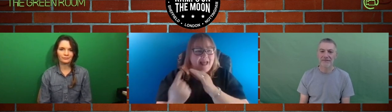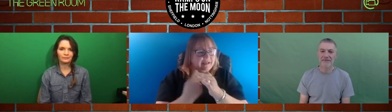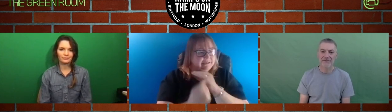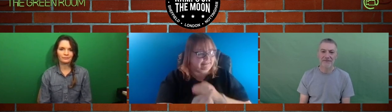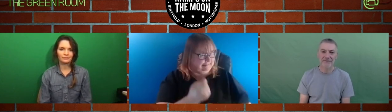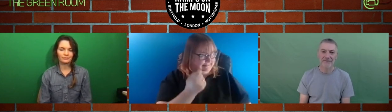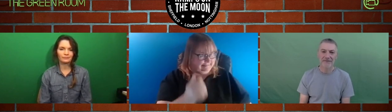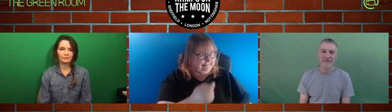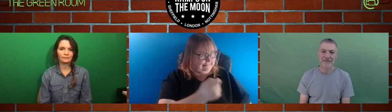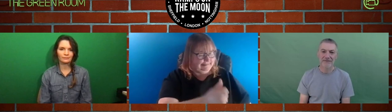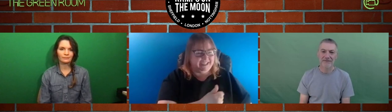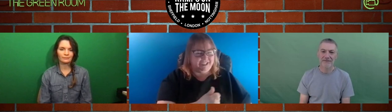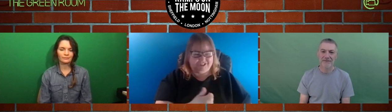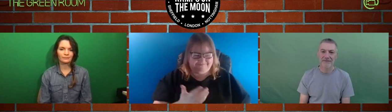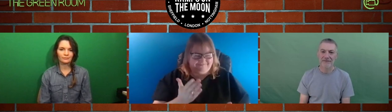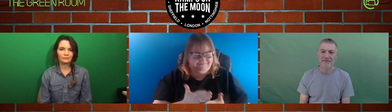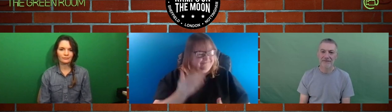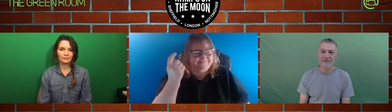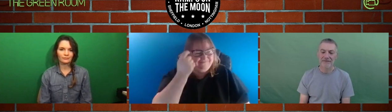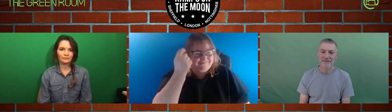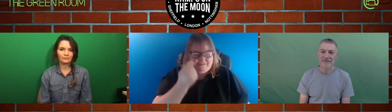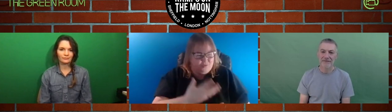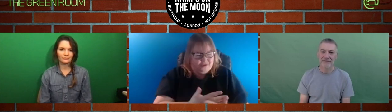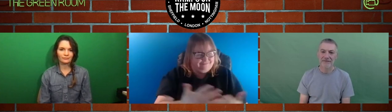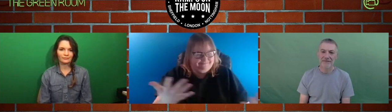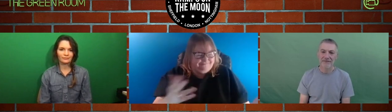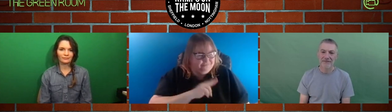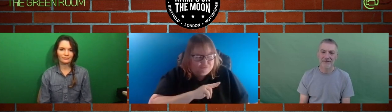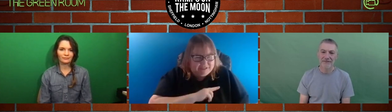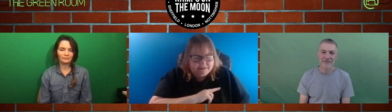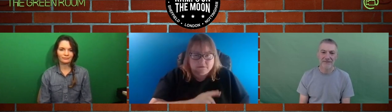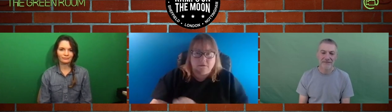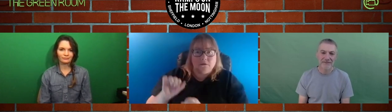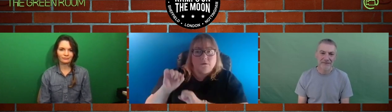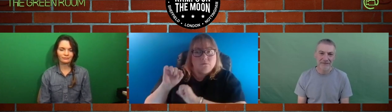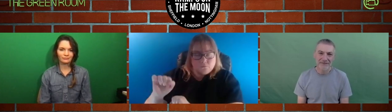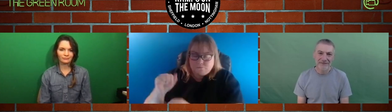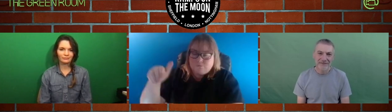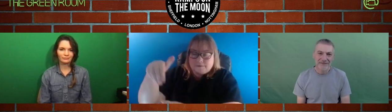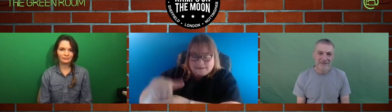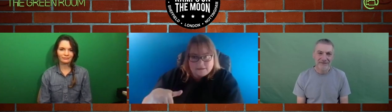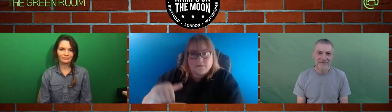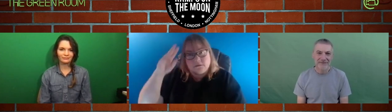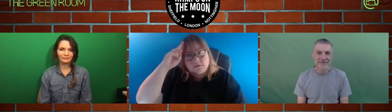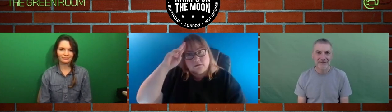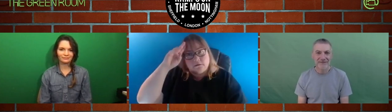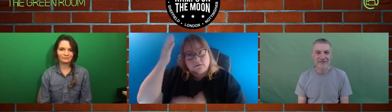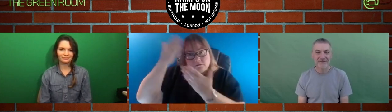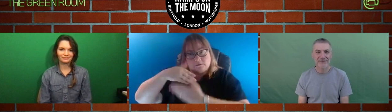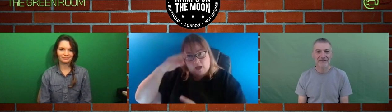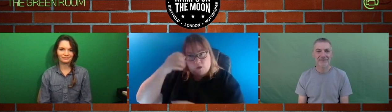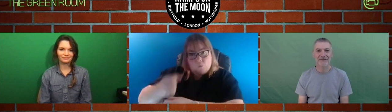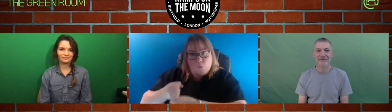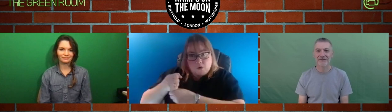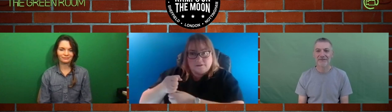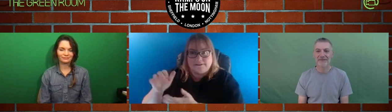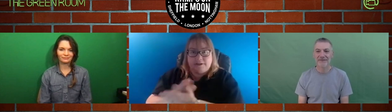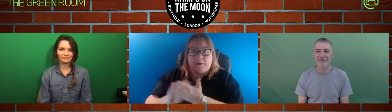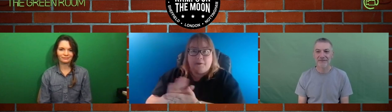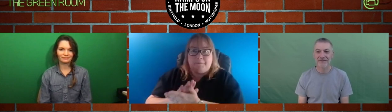people but the fact Rebekah that you work at the Dark Horse means that you get to do a Snakebite, your production at Dark